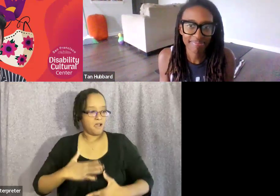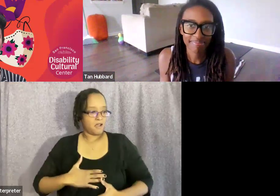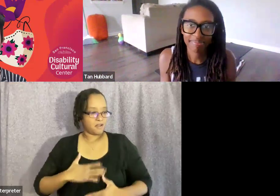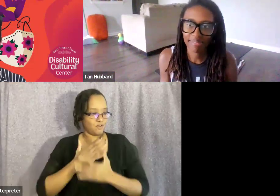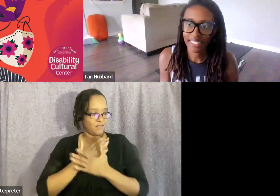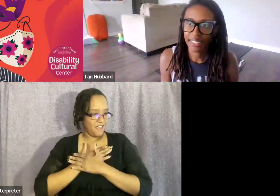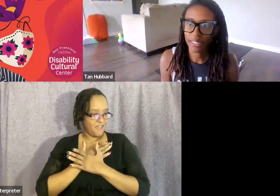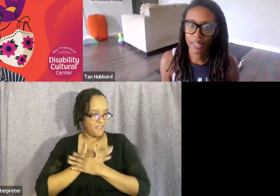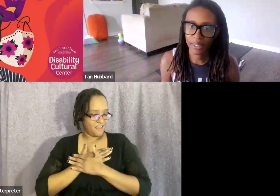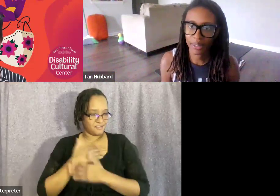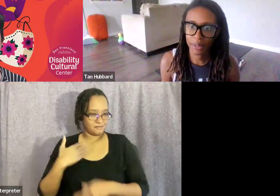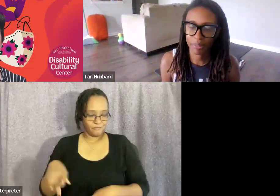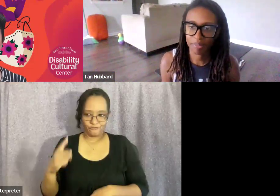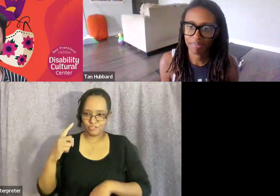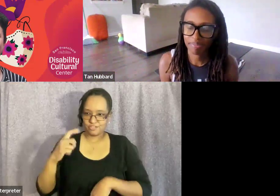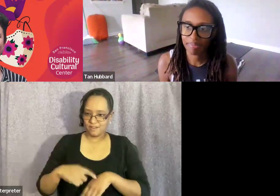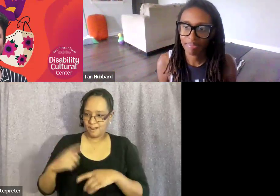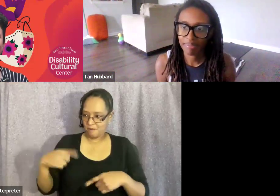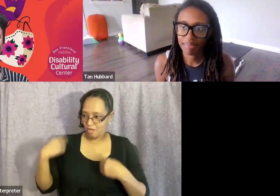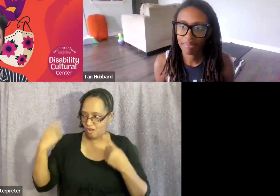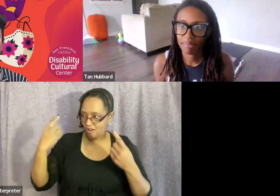and I hope it helped the rest of you too.